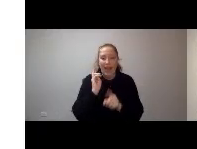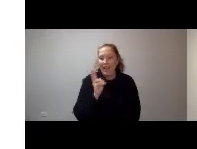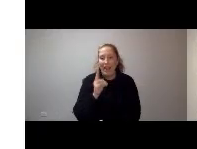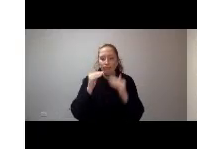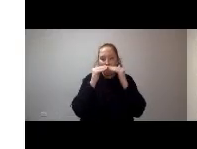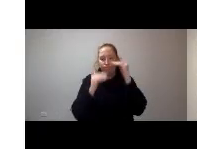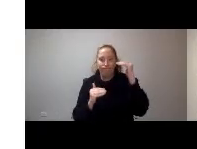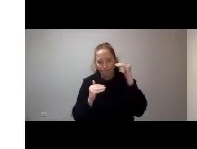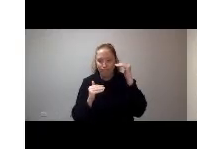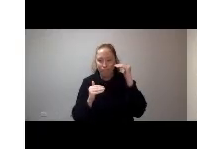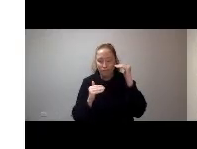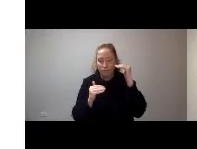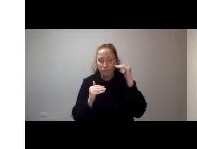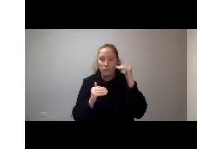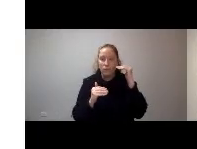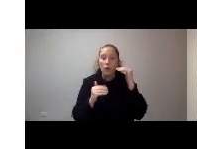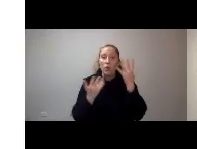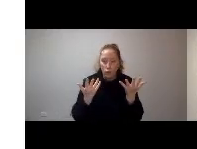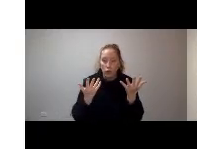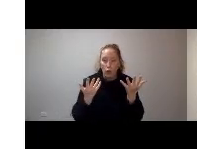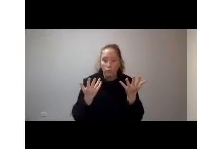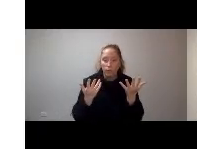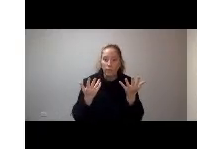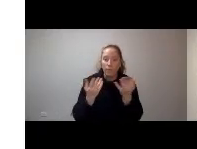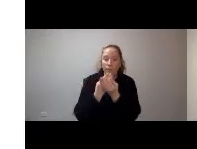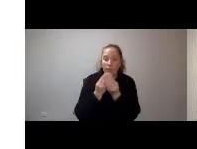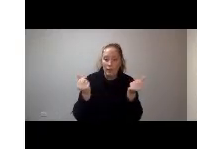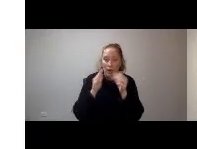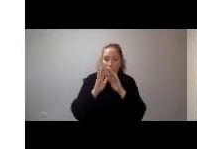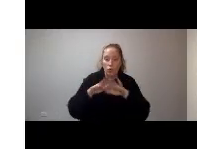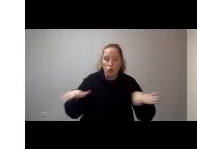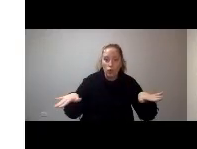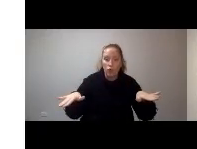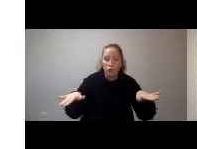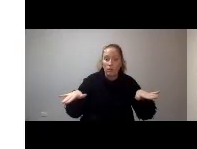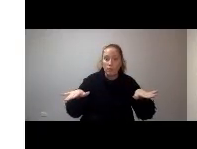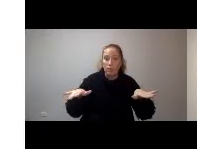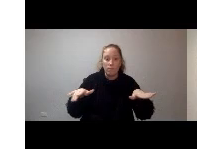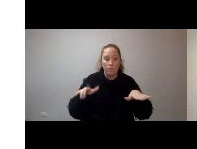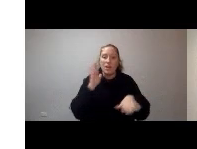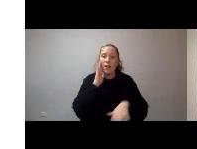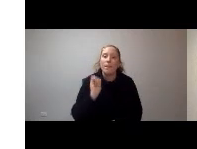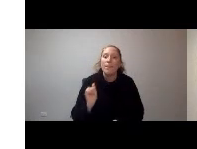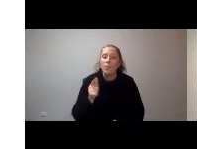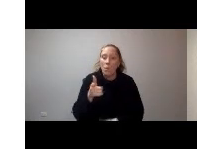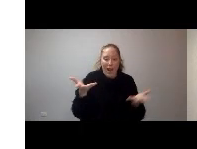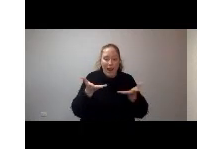So, again, developmental vulnerable on two or more between domains between the richest areas at 7.6%,